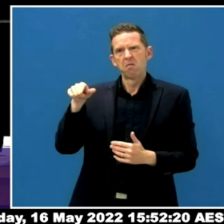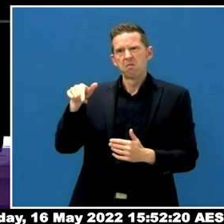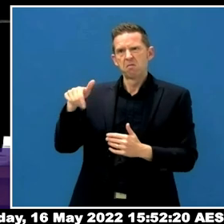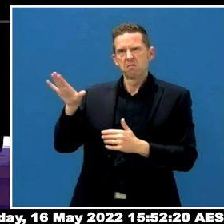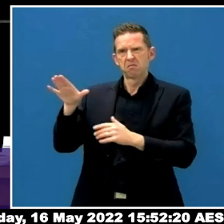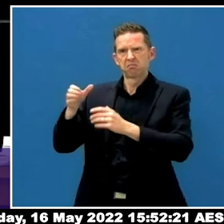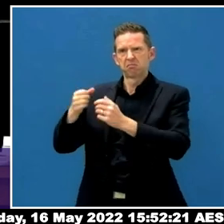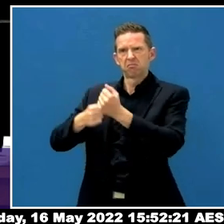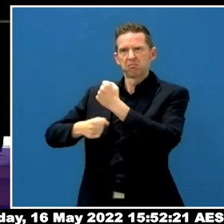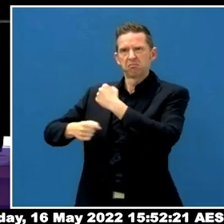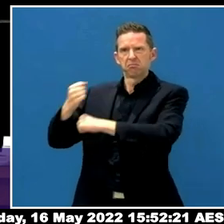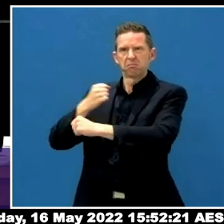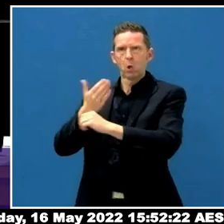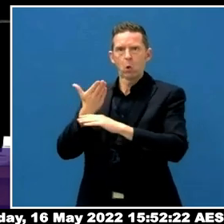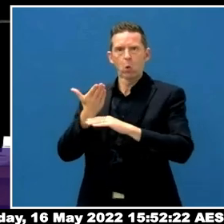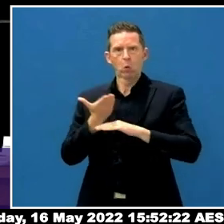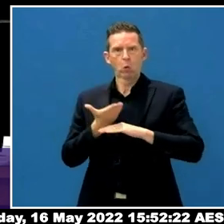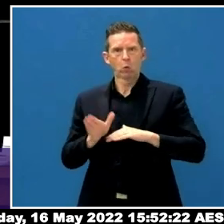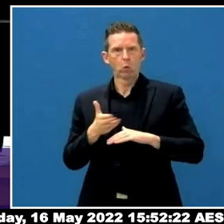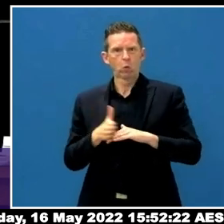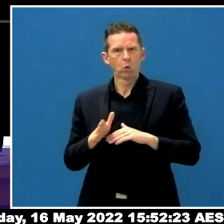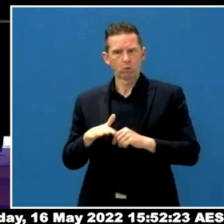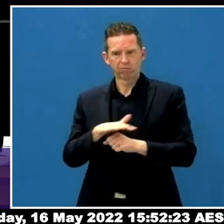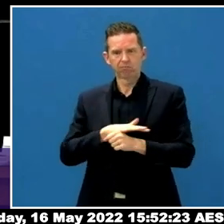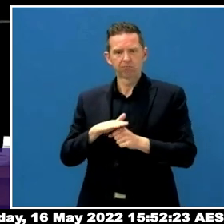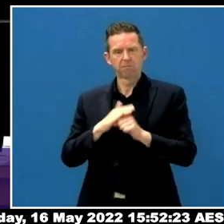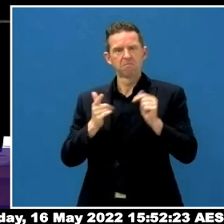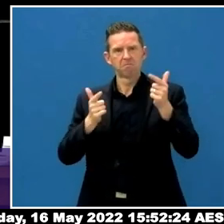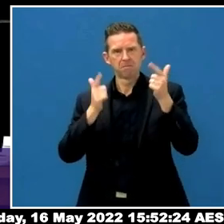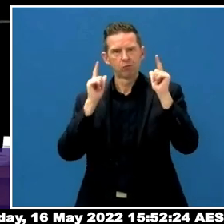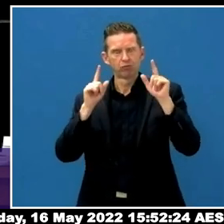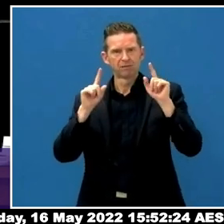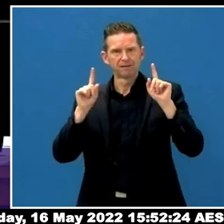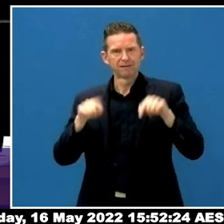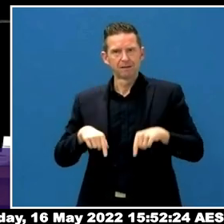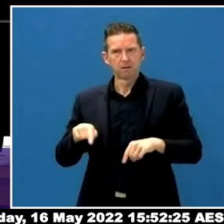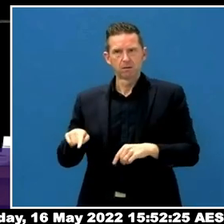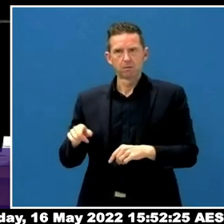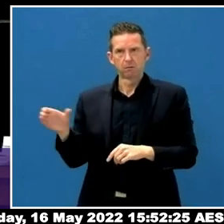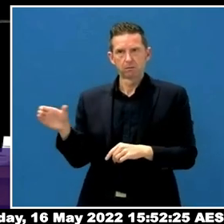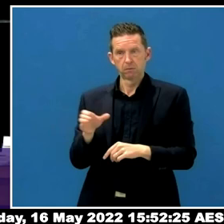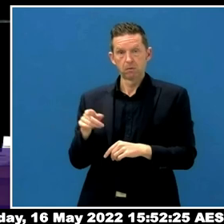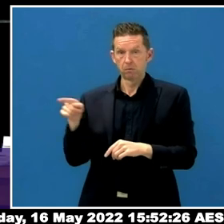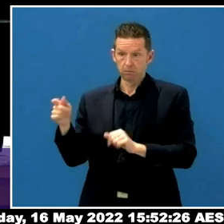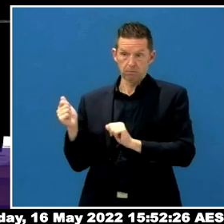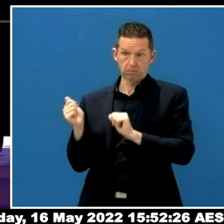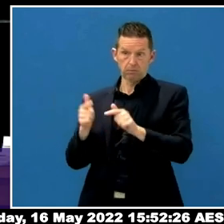started. MR FOGARTY: Yes. And he attended that lunch as well. Right. That you just spoke of?